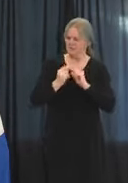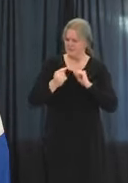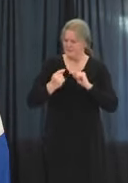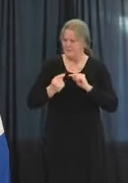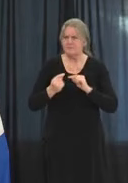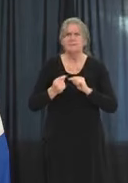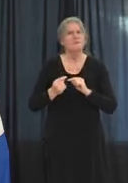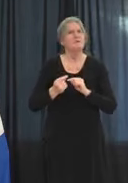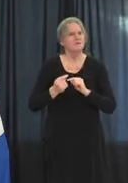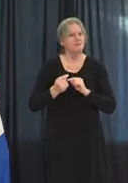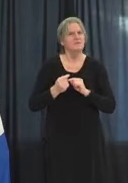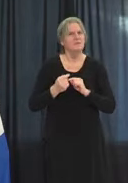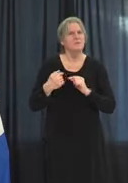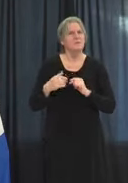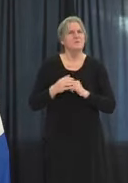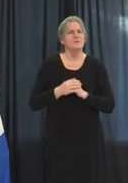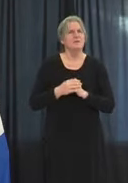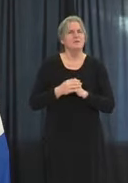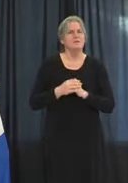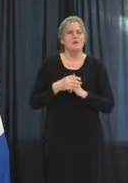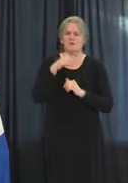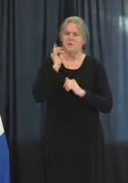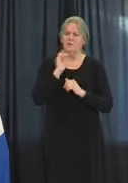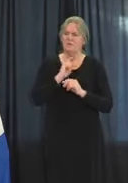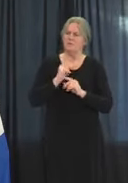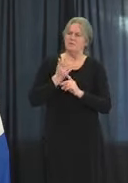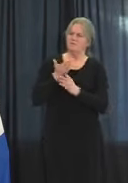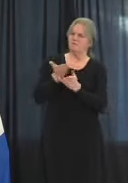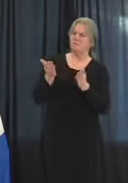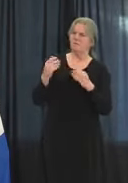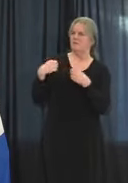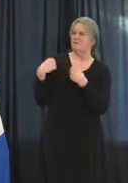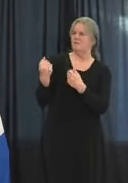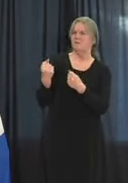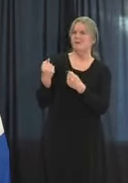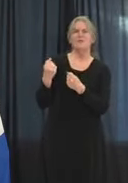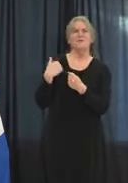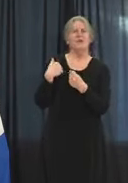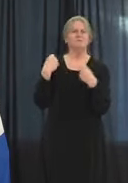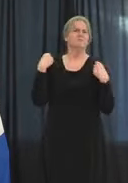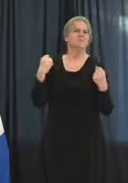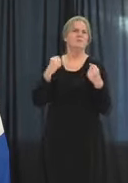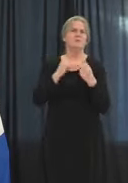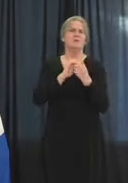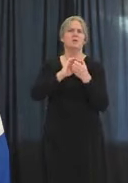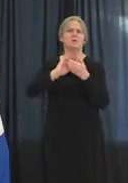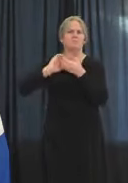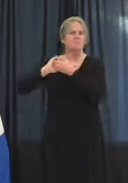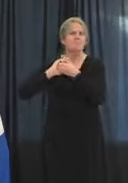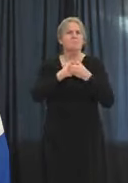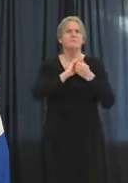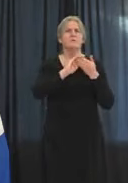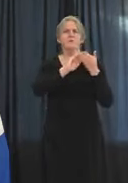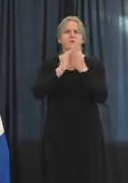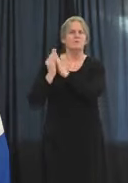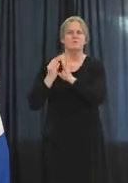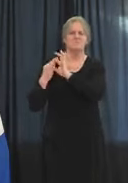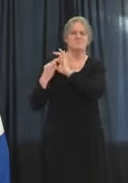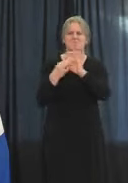throughout this time. Yukoners' strength is in our sense of community. This strength will get us